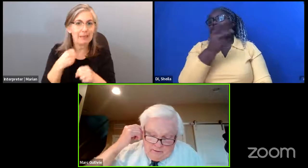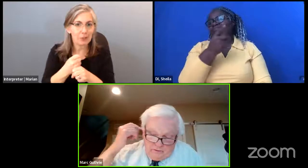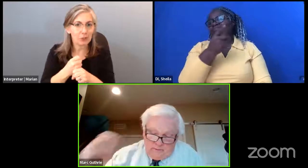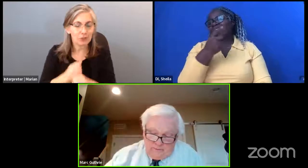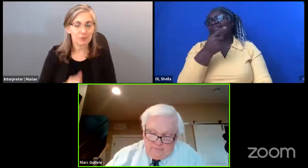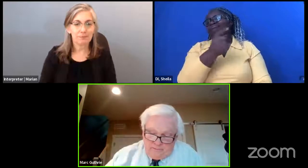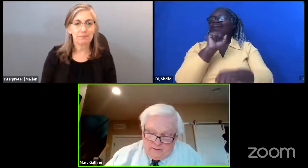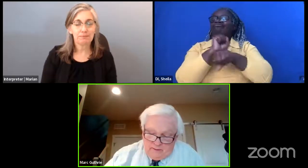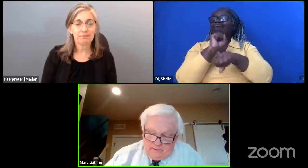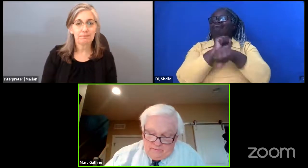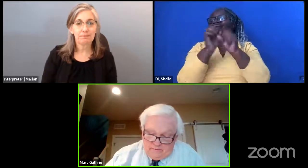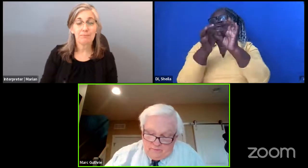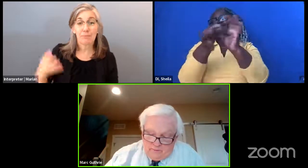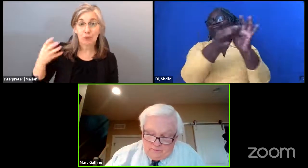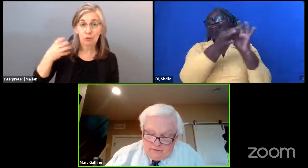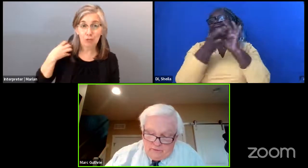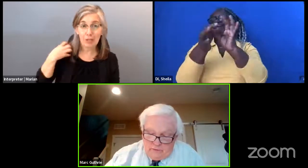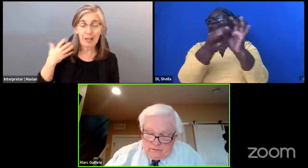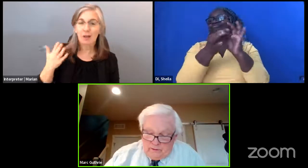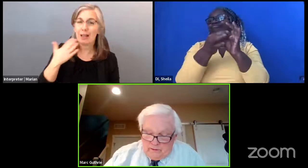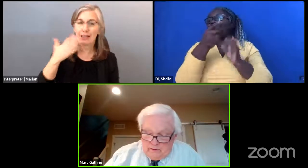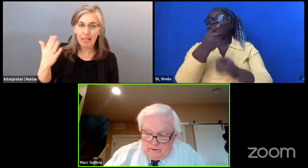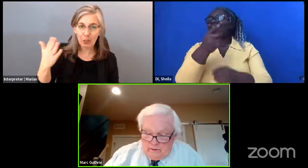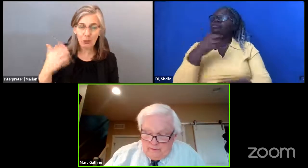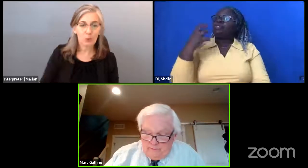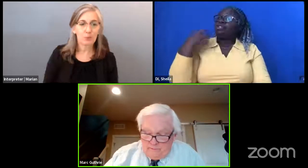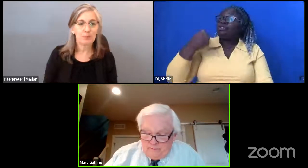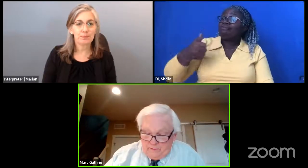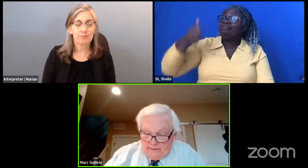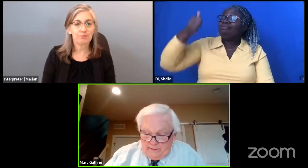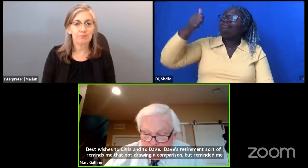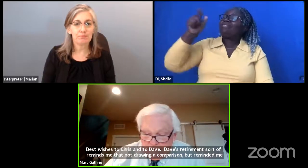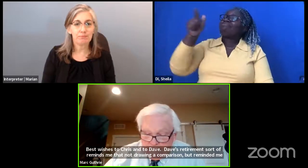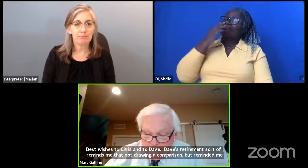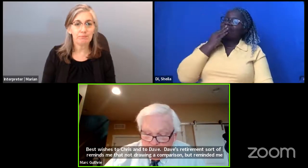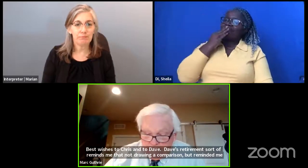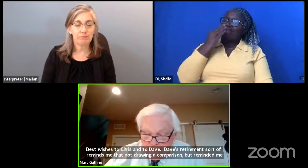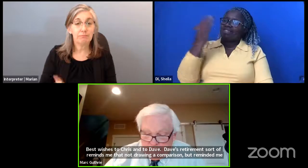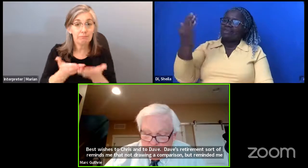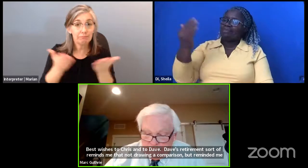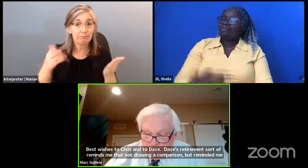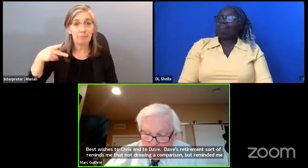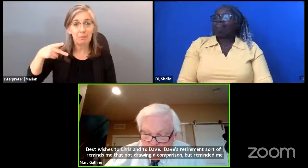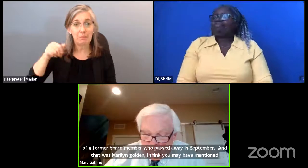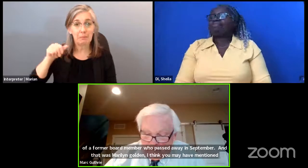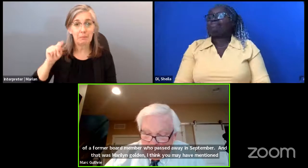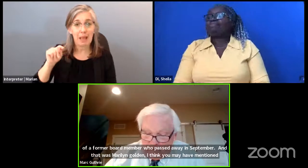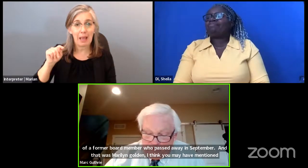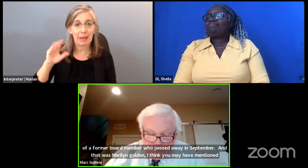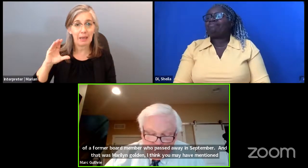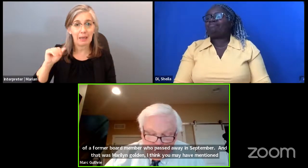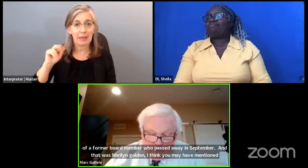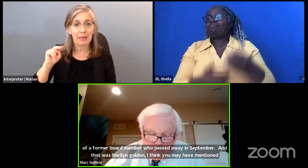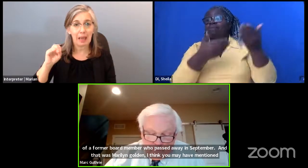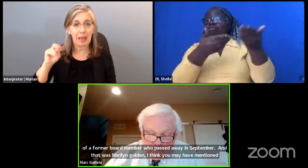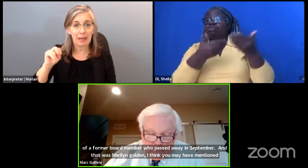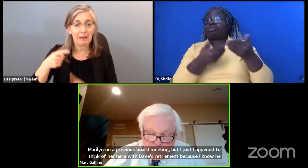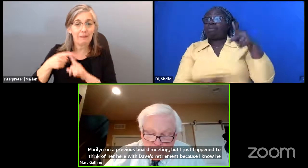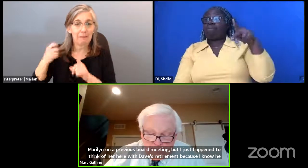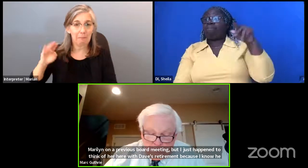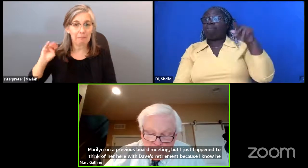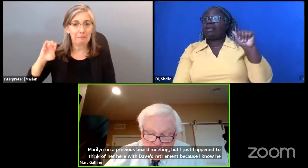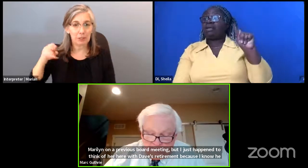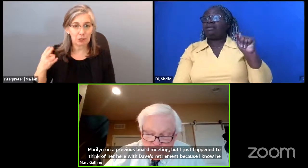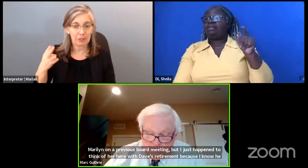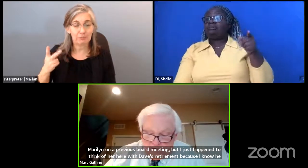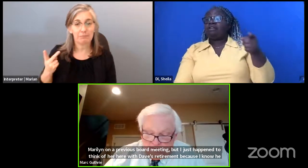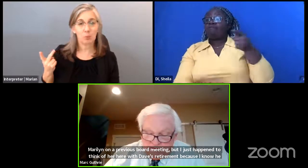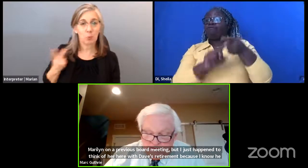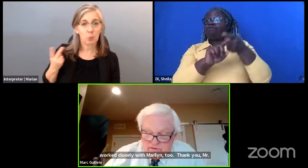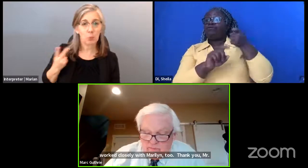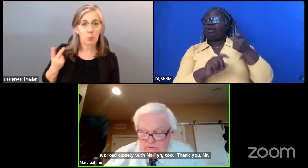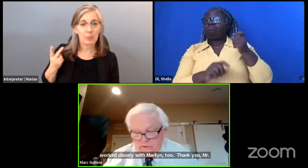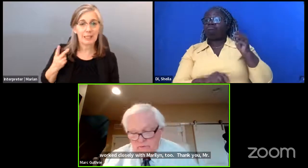As you all know, Pat Cannon of Michigan and I represent the Board on the Elections Assistance